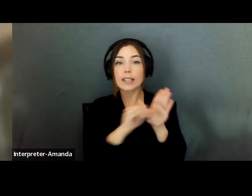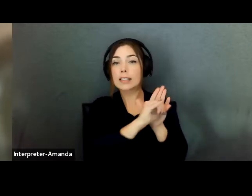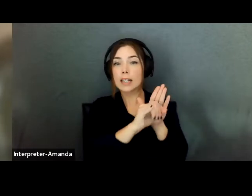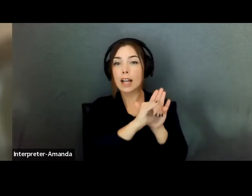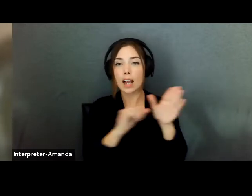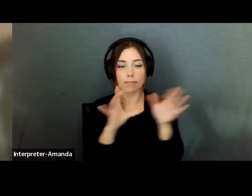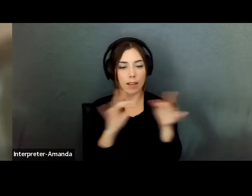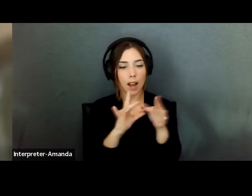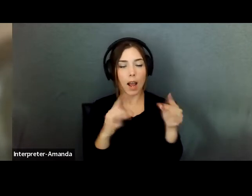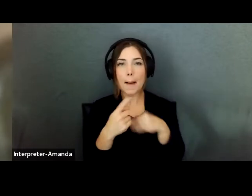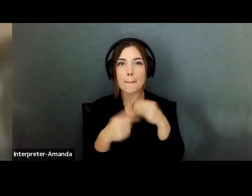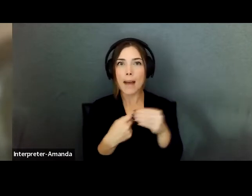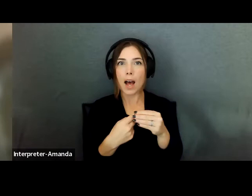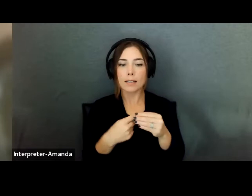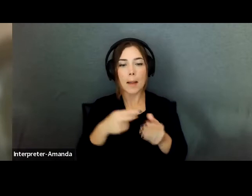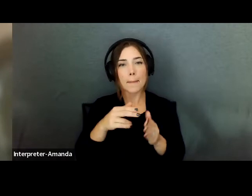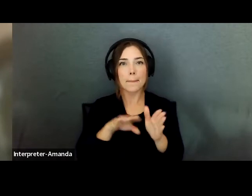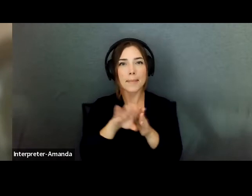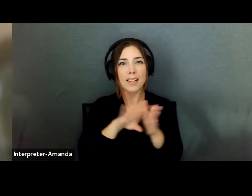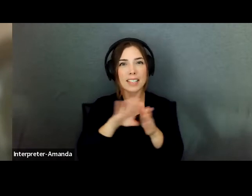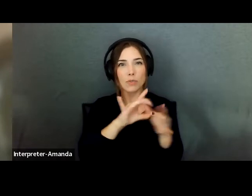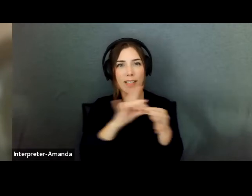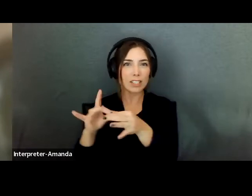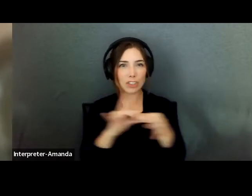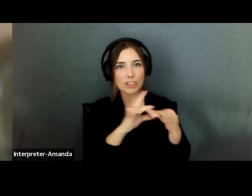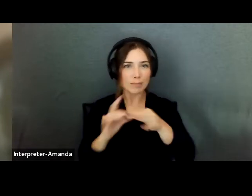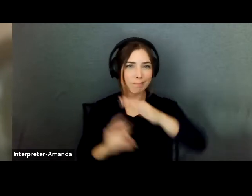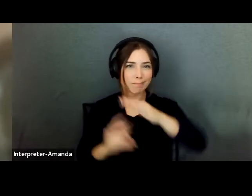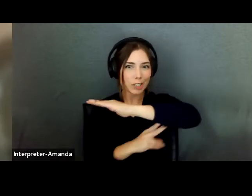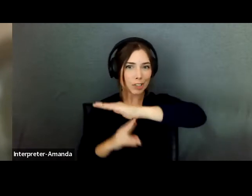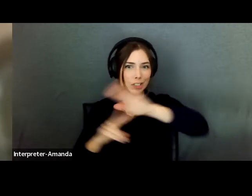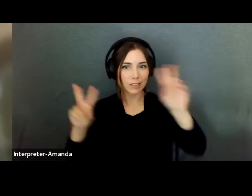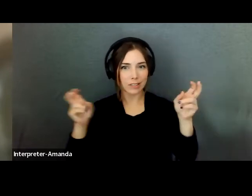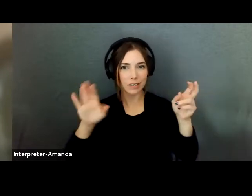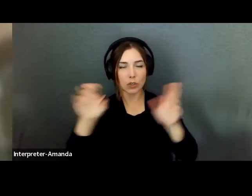or collaborations in your state a SILCK. And the role of the SILCK when it comes to it.